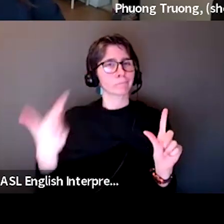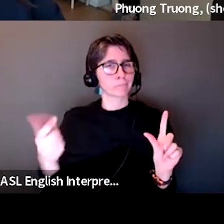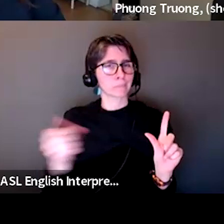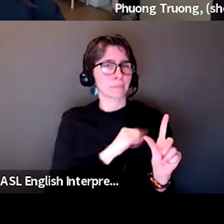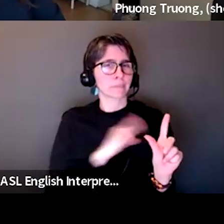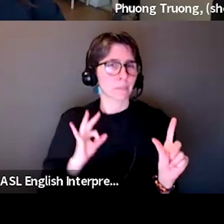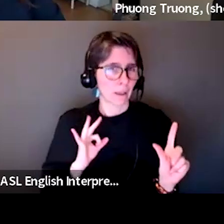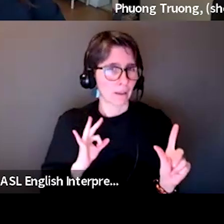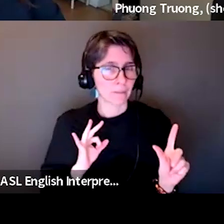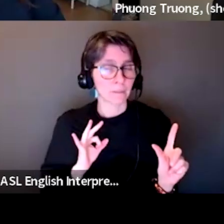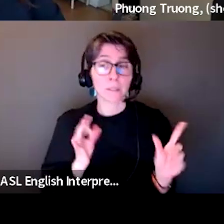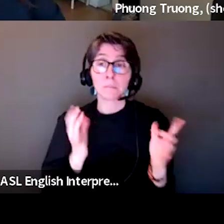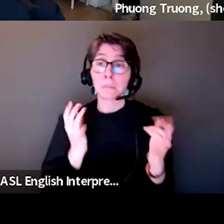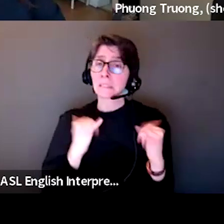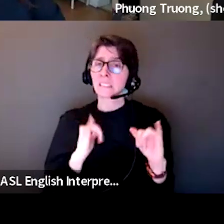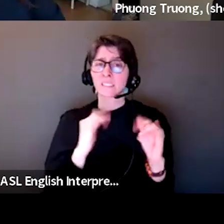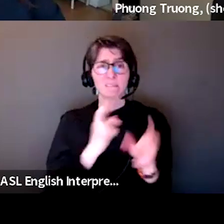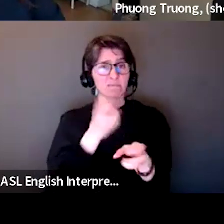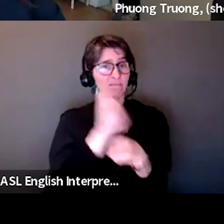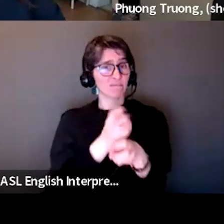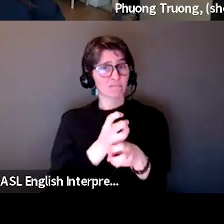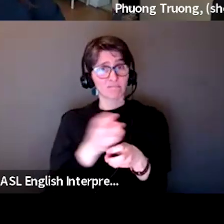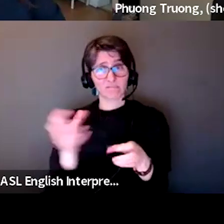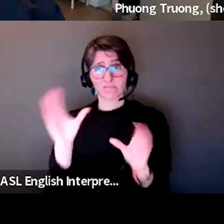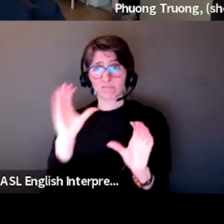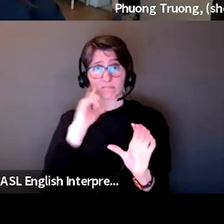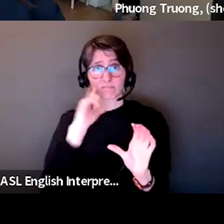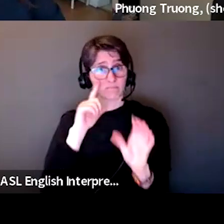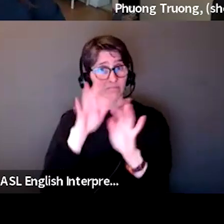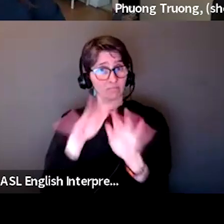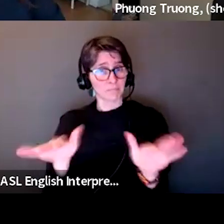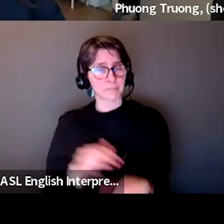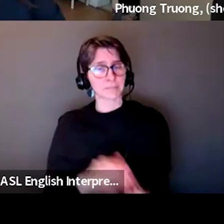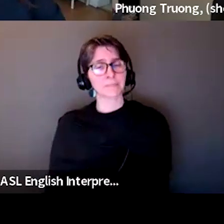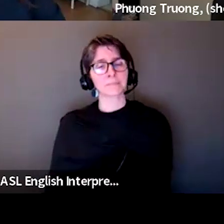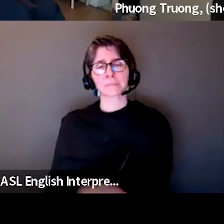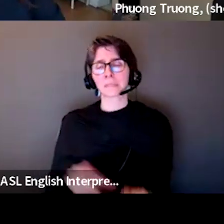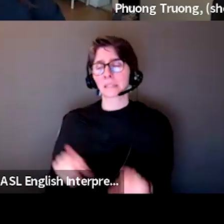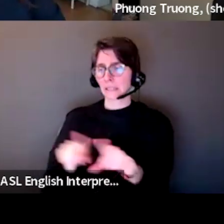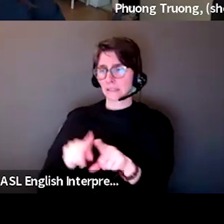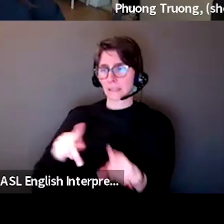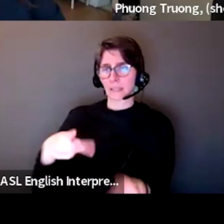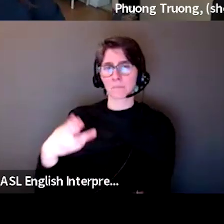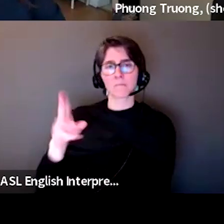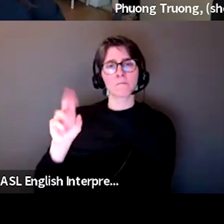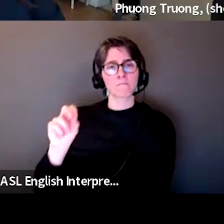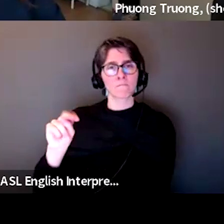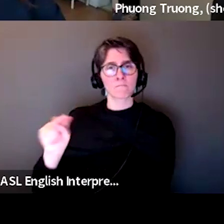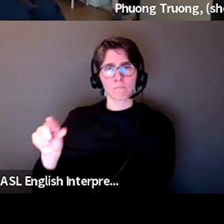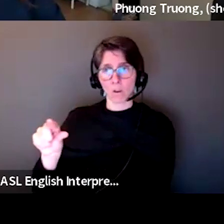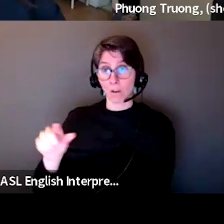it's still a struggle. And as Phuong said, we definitely are trying to pull out any applicants